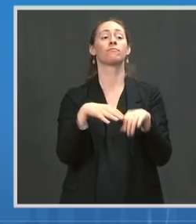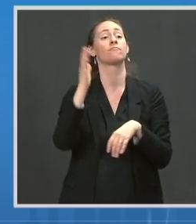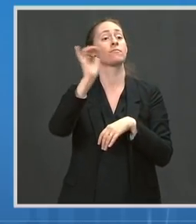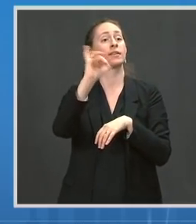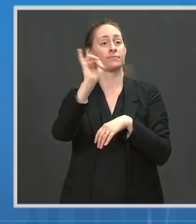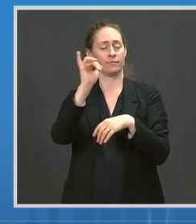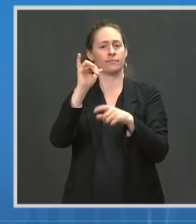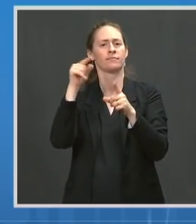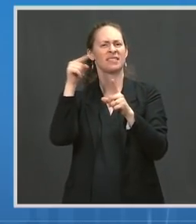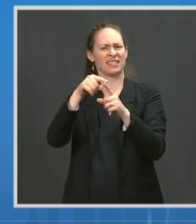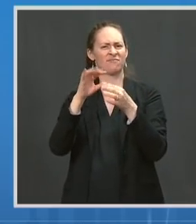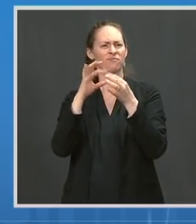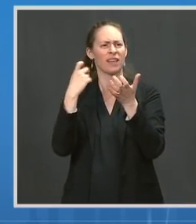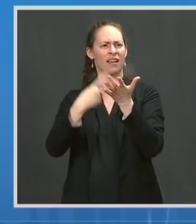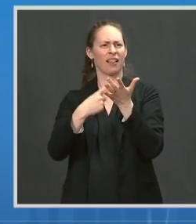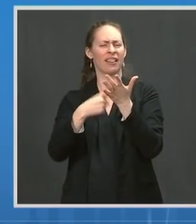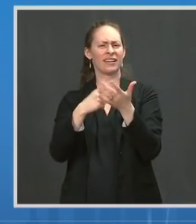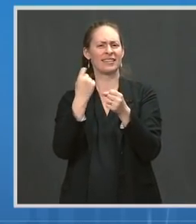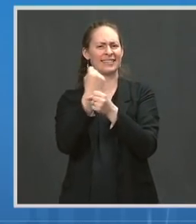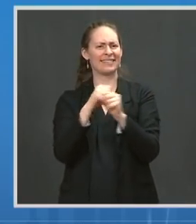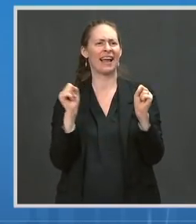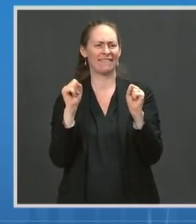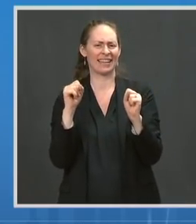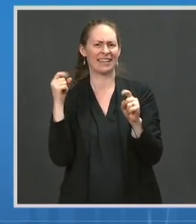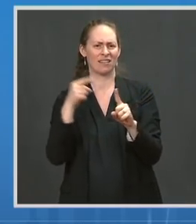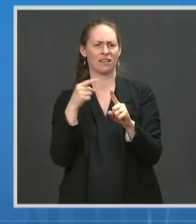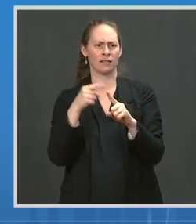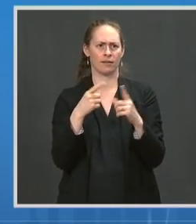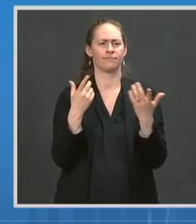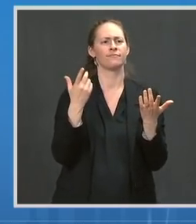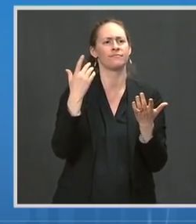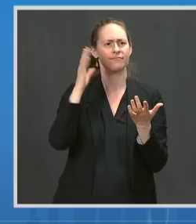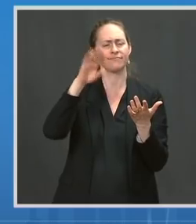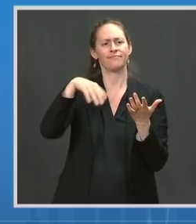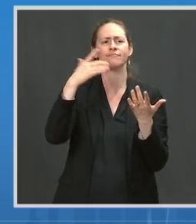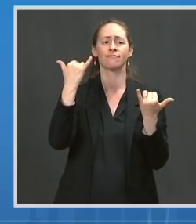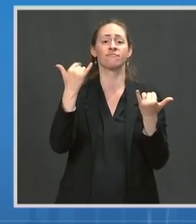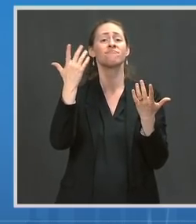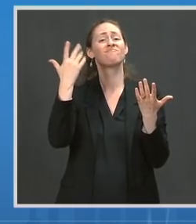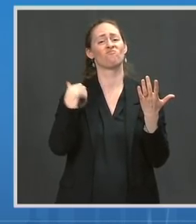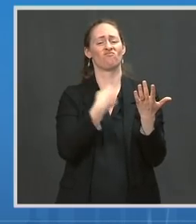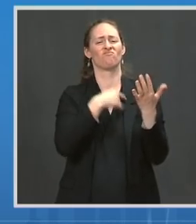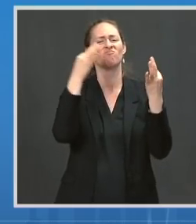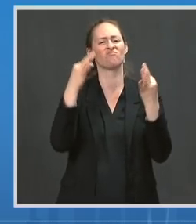This week you've heard a lot from us about the pause with administering the Johnson & Johnson COVID-19 vaccine.